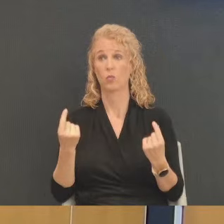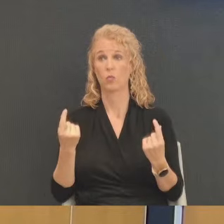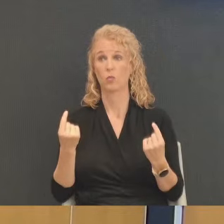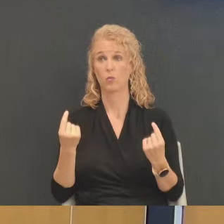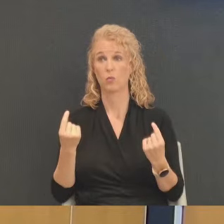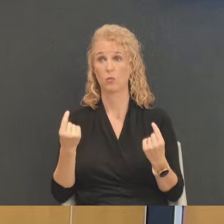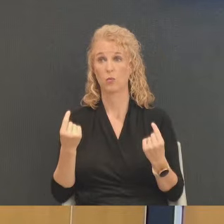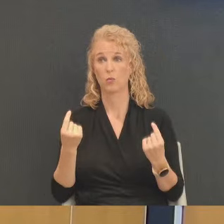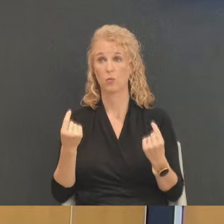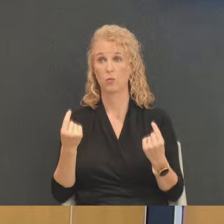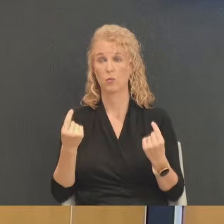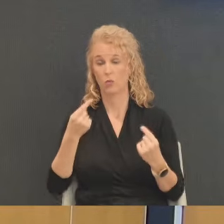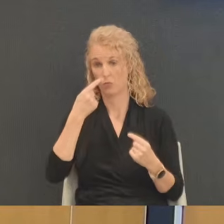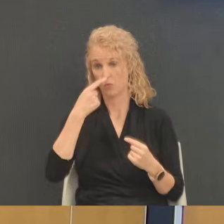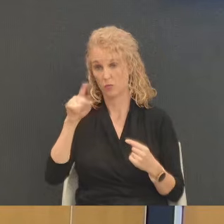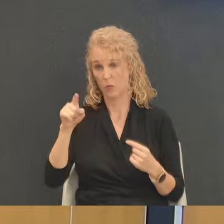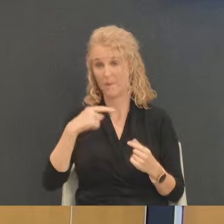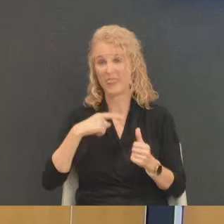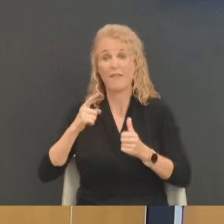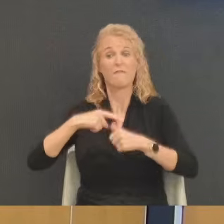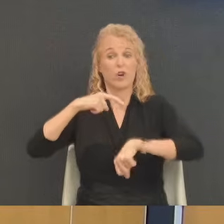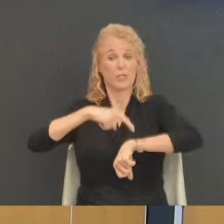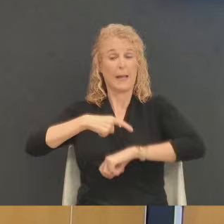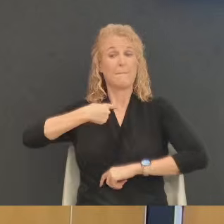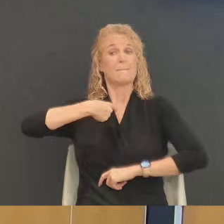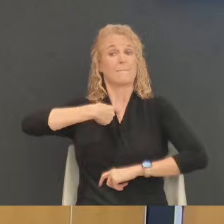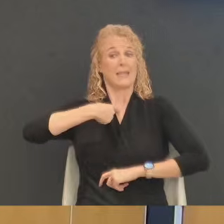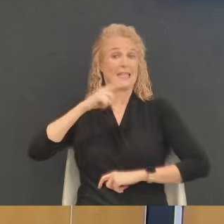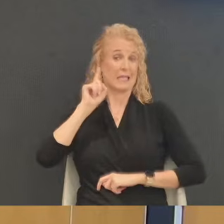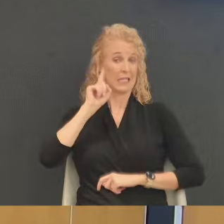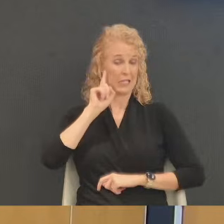read over what this is. This is the first time for me. I don't know if it's the first time for